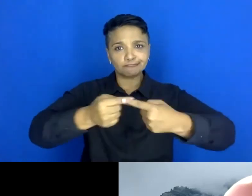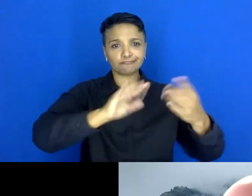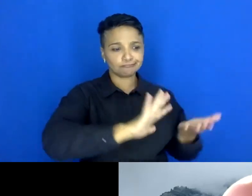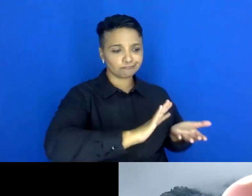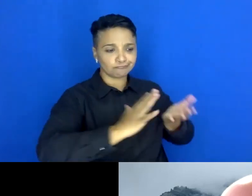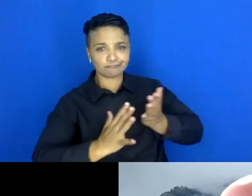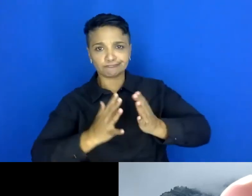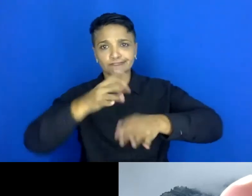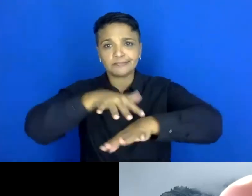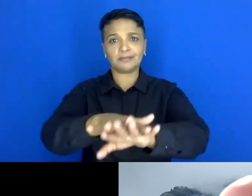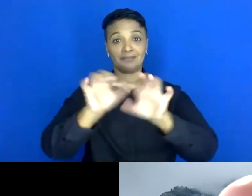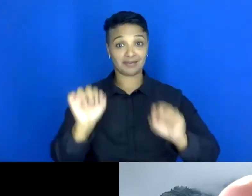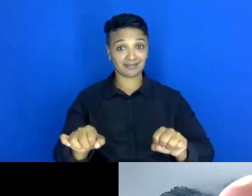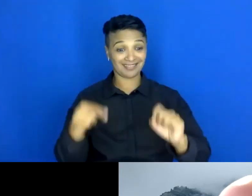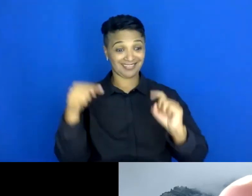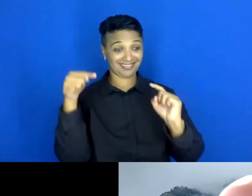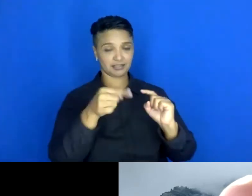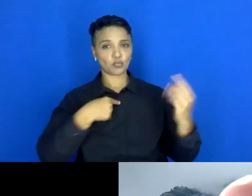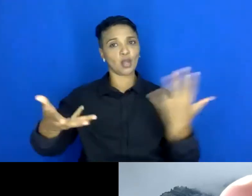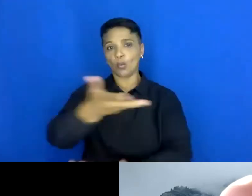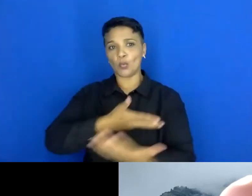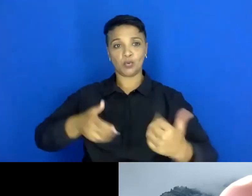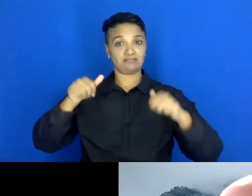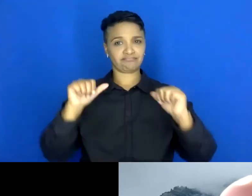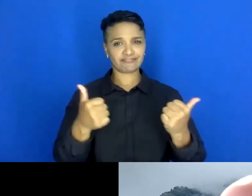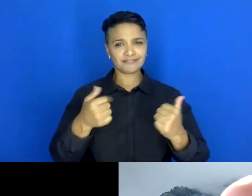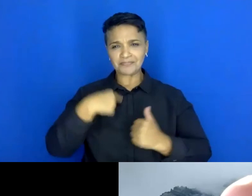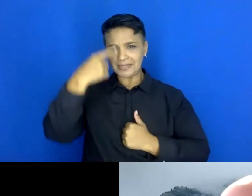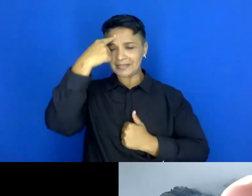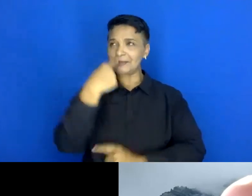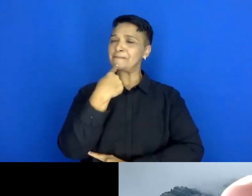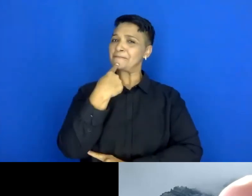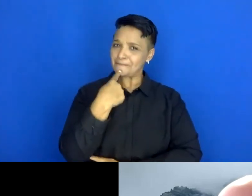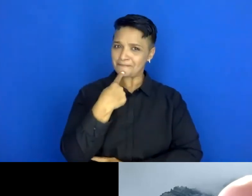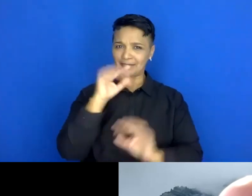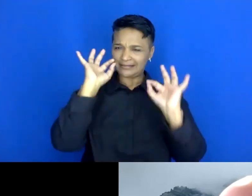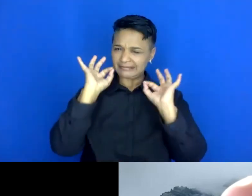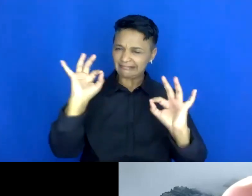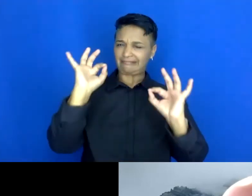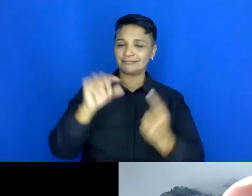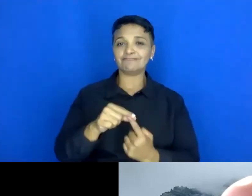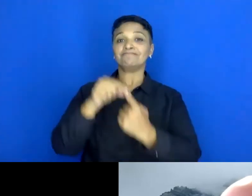i think what's really striking is that those young people told us particularly the un that